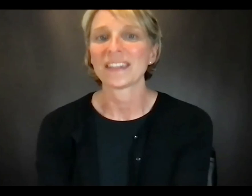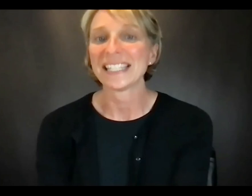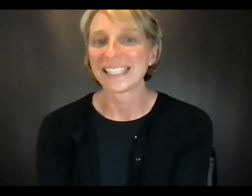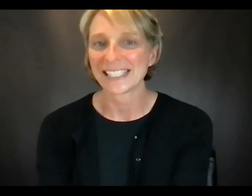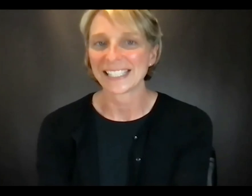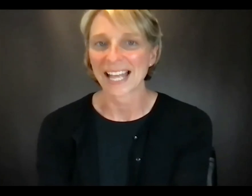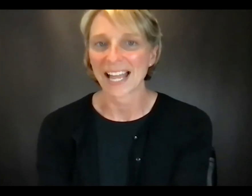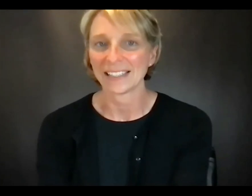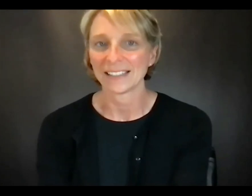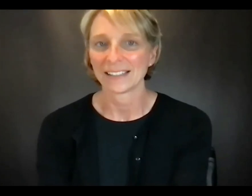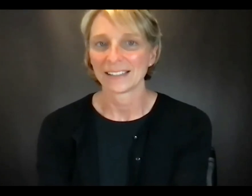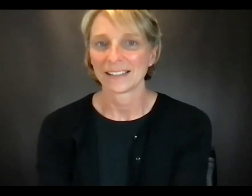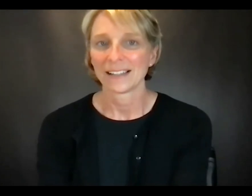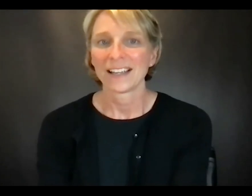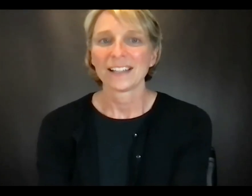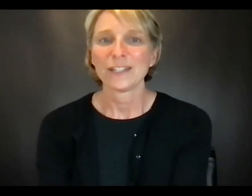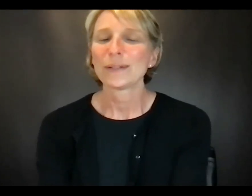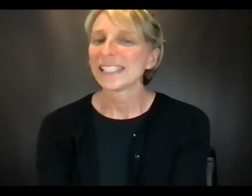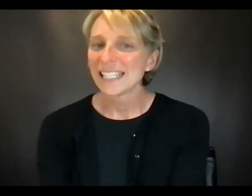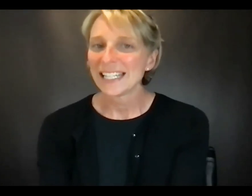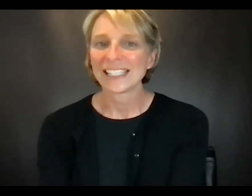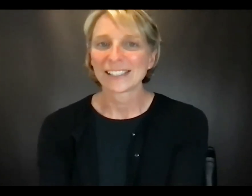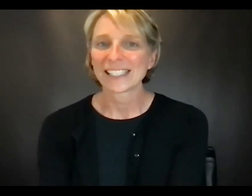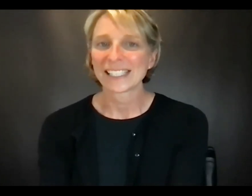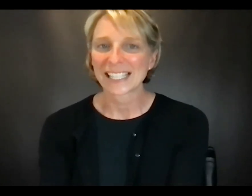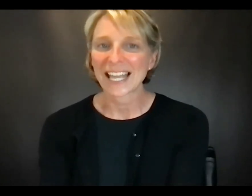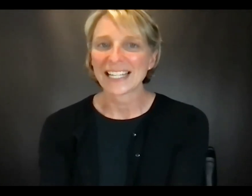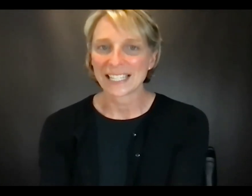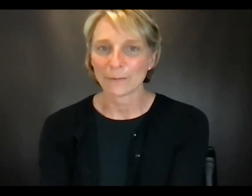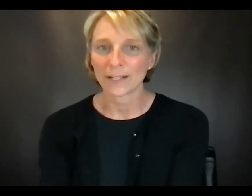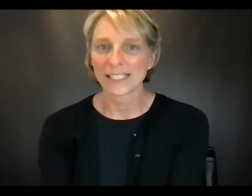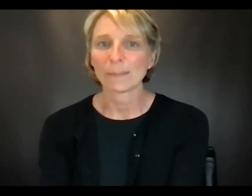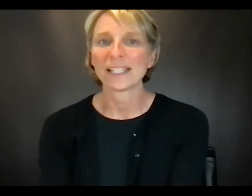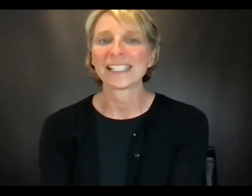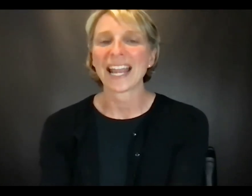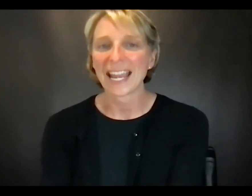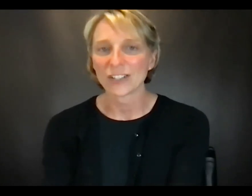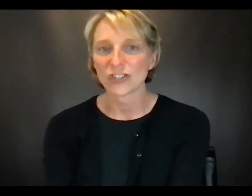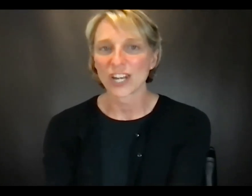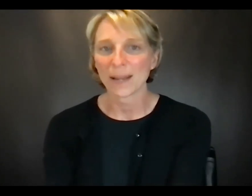this is the sign. You can see it's just a slight difference, but it's the hand shape